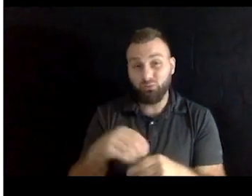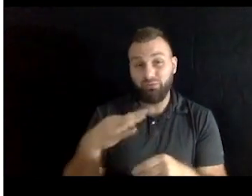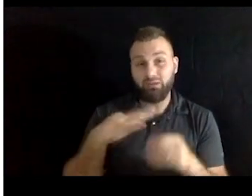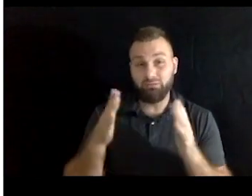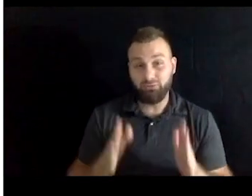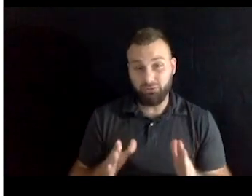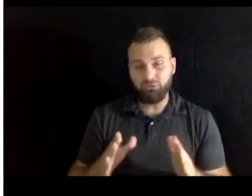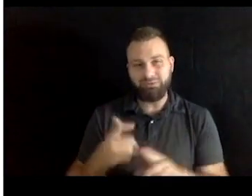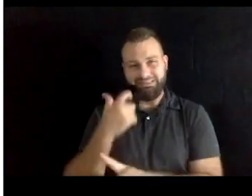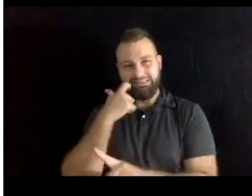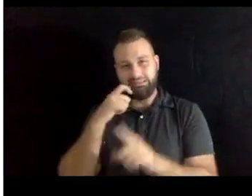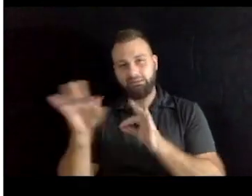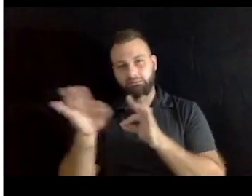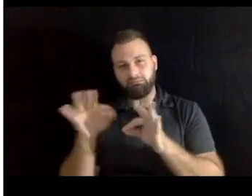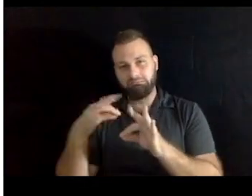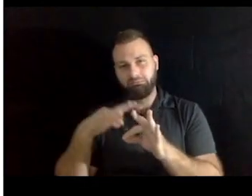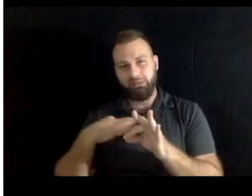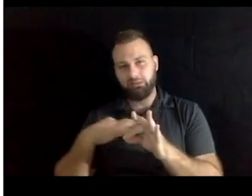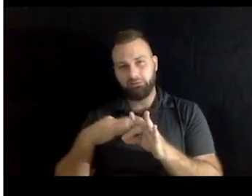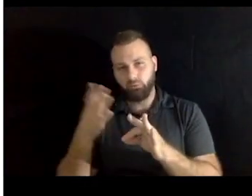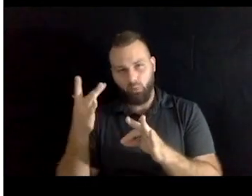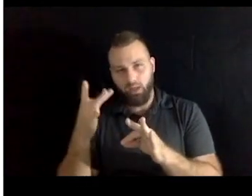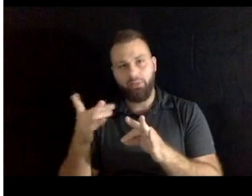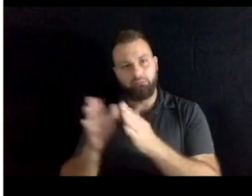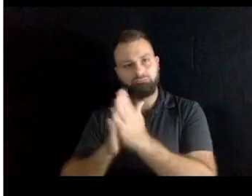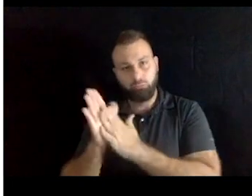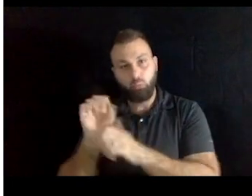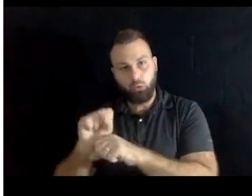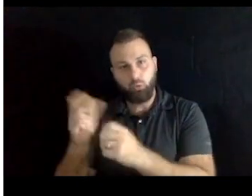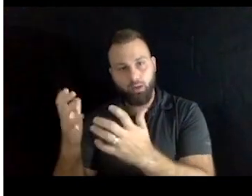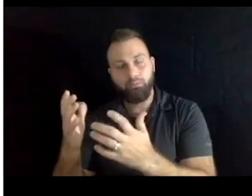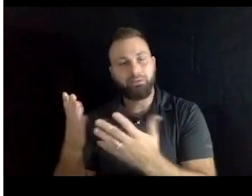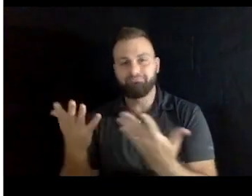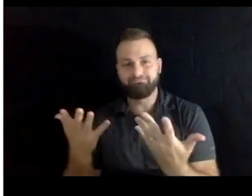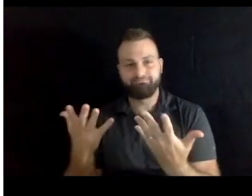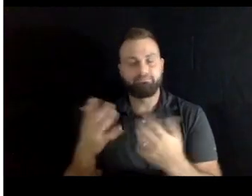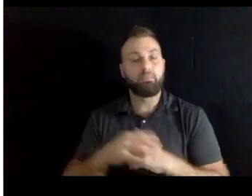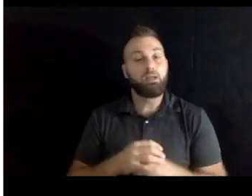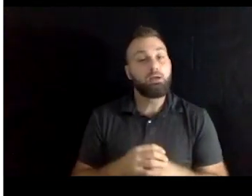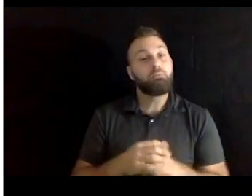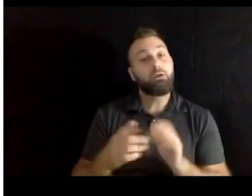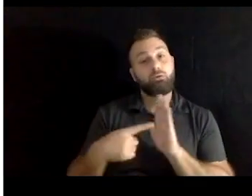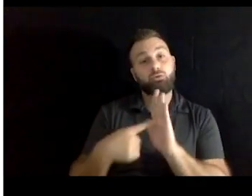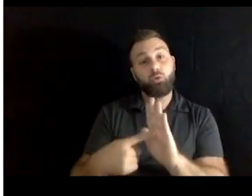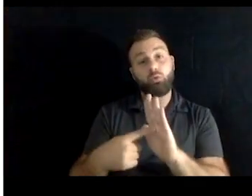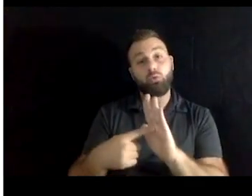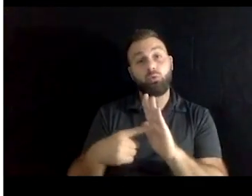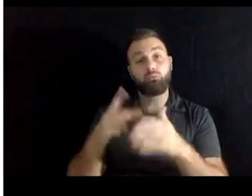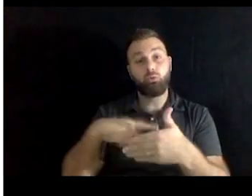important few minutes ago, and this ultimately suggested demonstrations in the future should